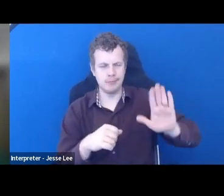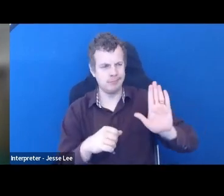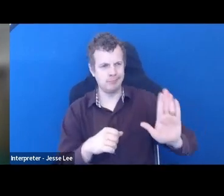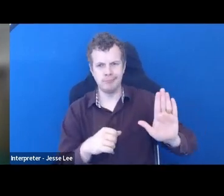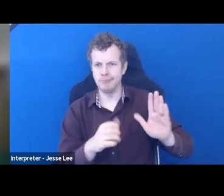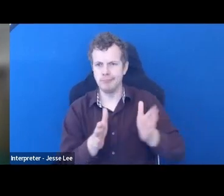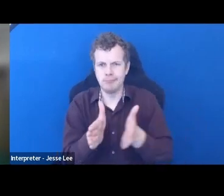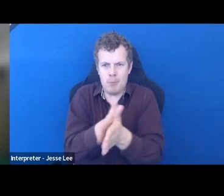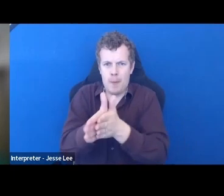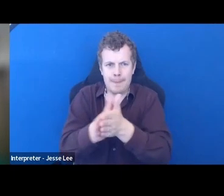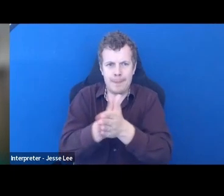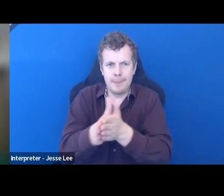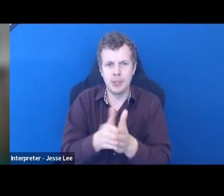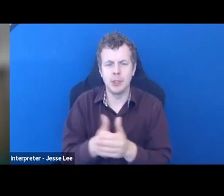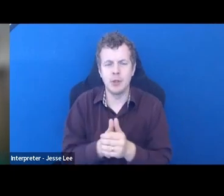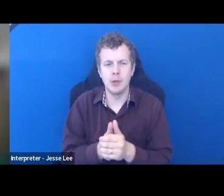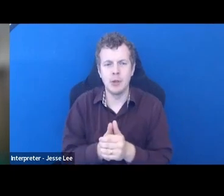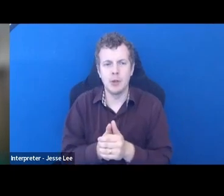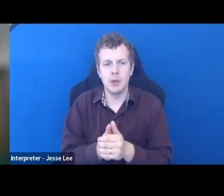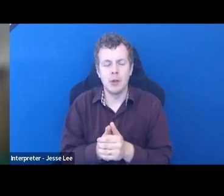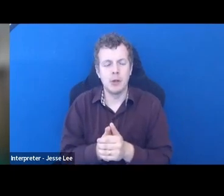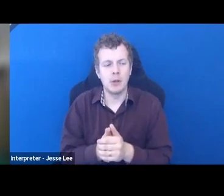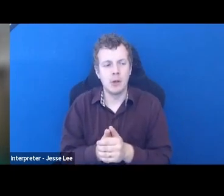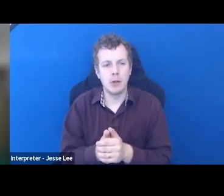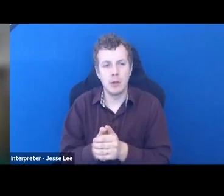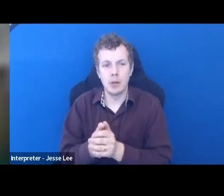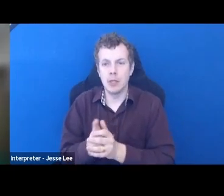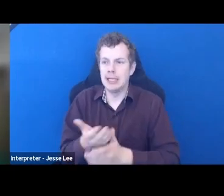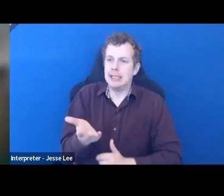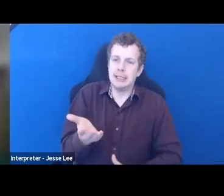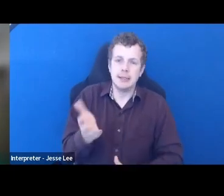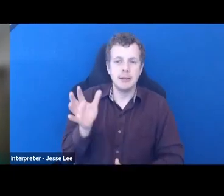And these revolved around benefits of binaural hearing.